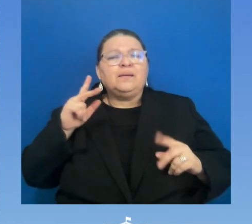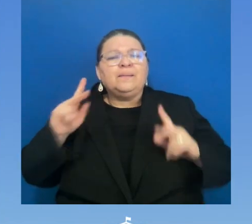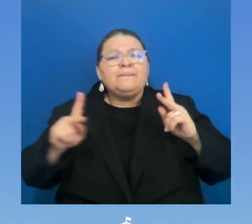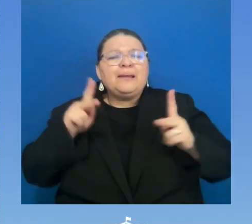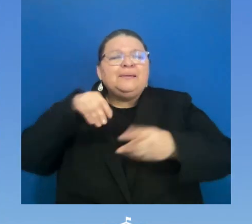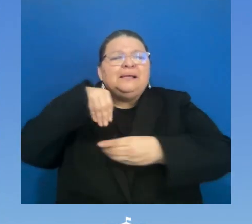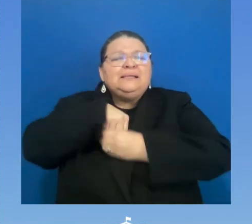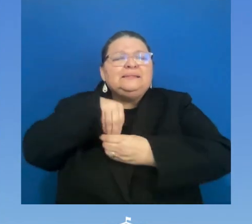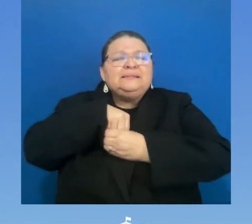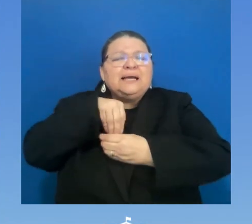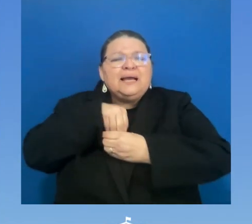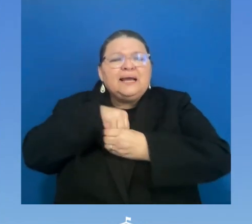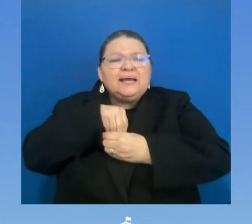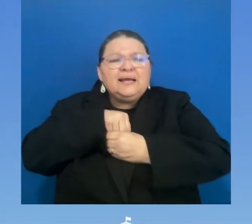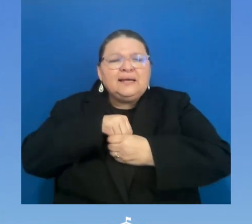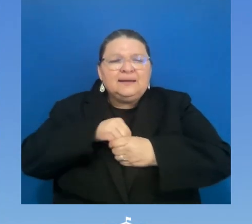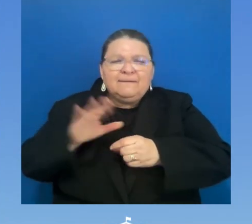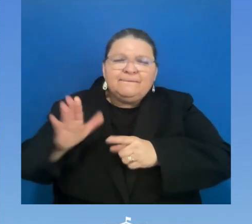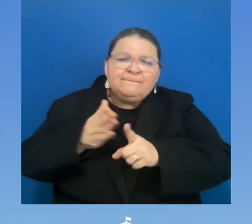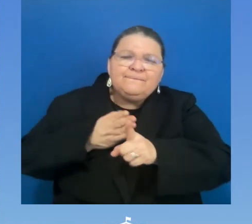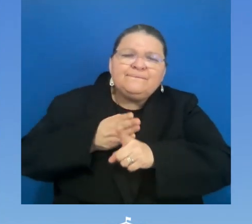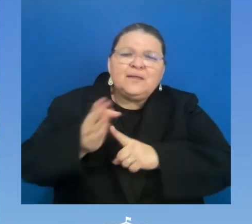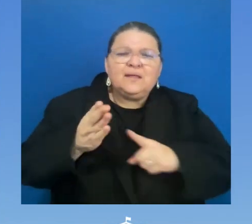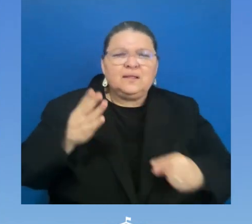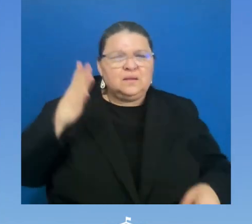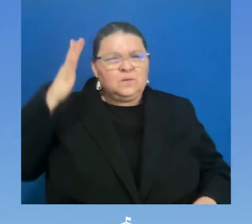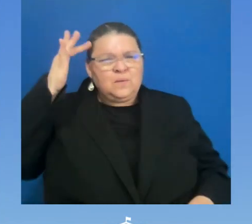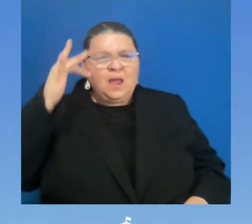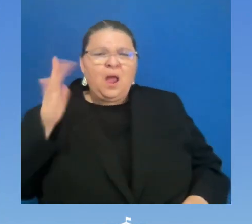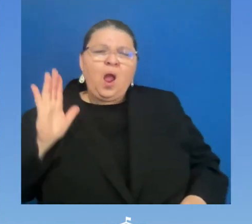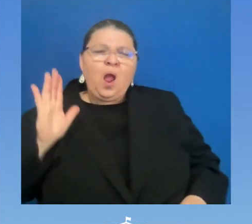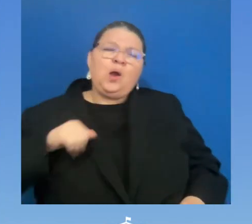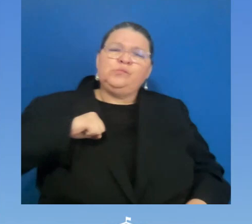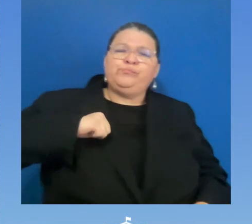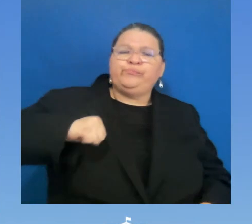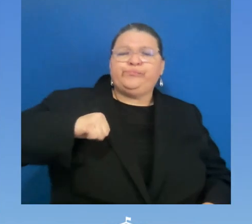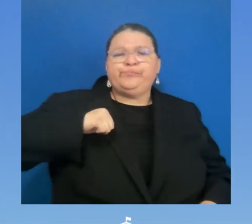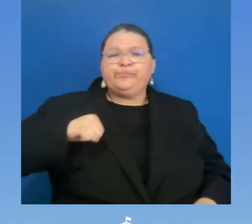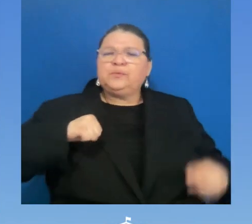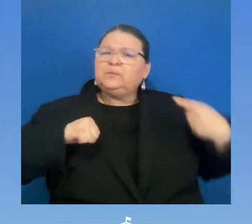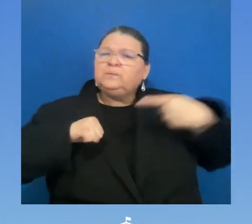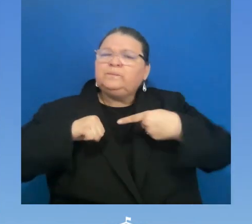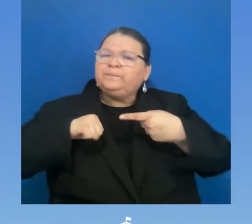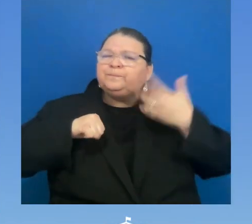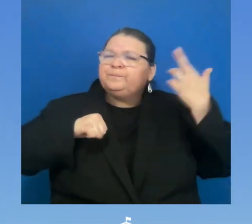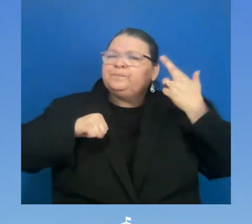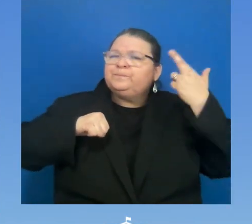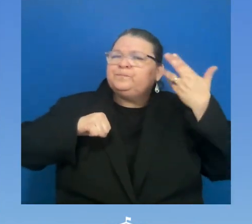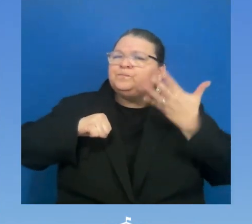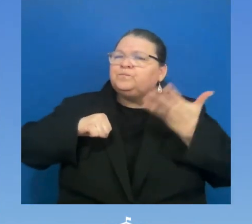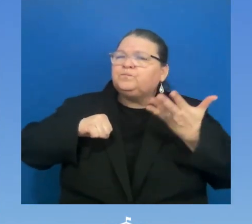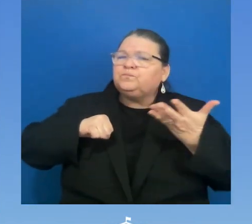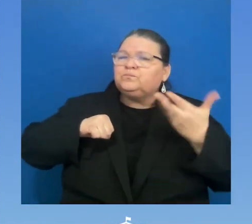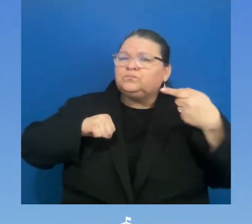What -- how were they justifying that in their own minds, much less for the -- the best interest of the game